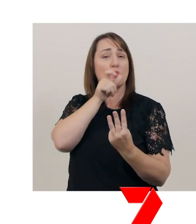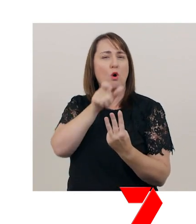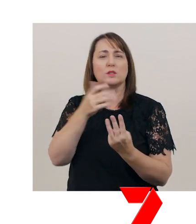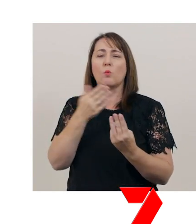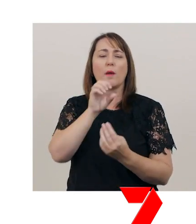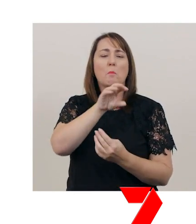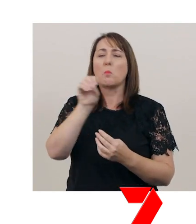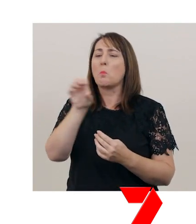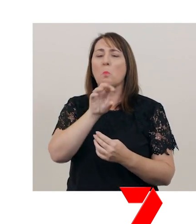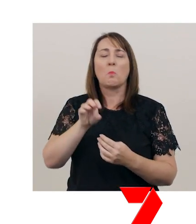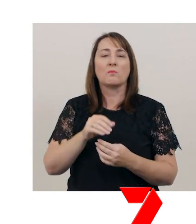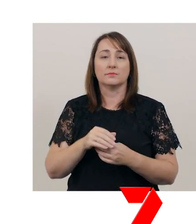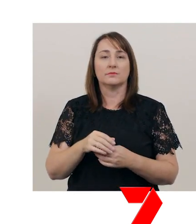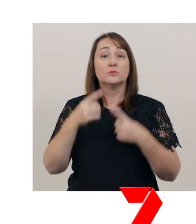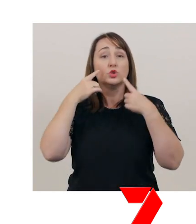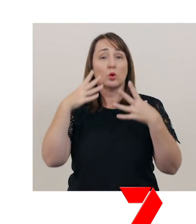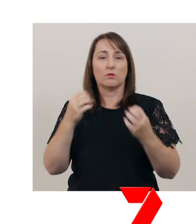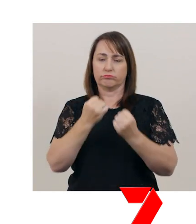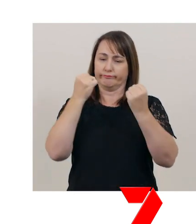to show the degree of obligation.